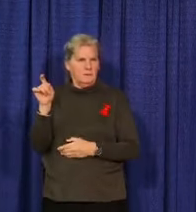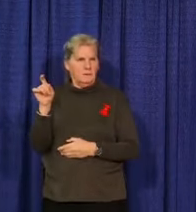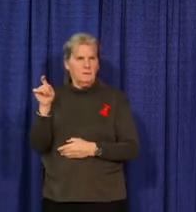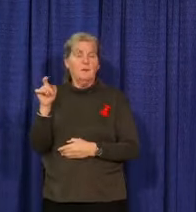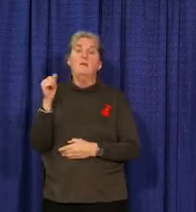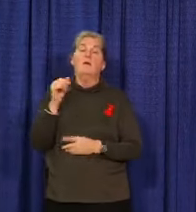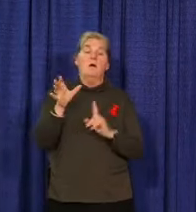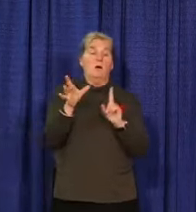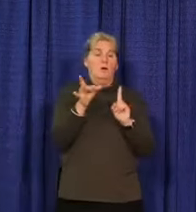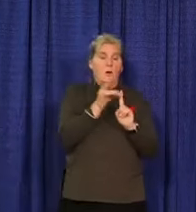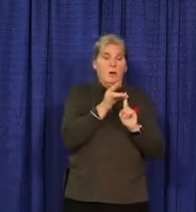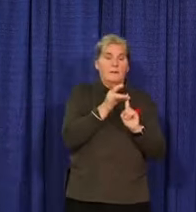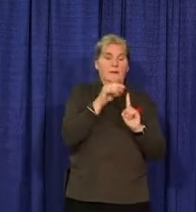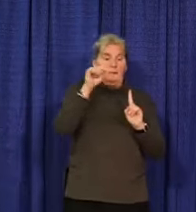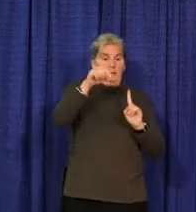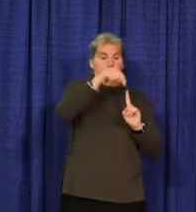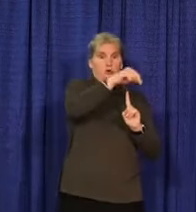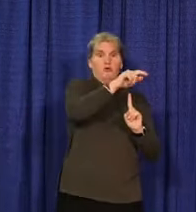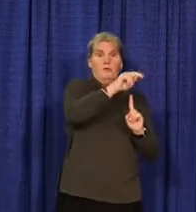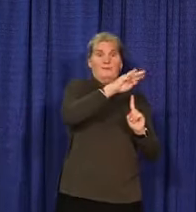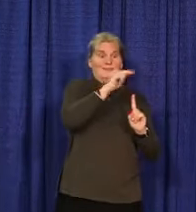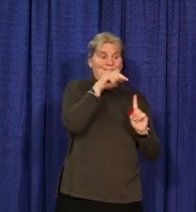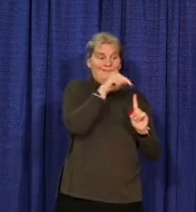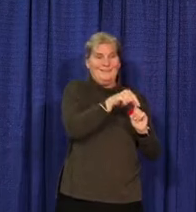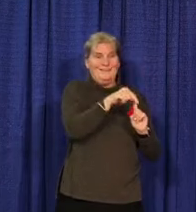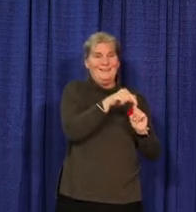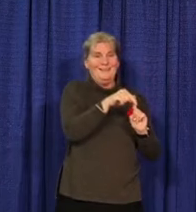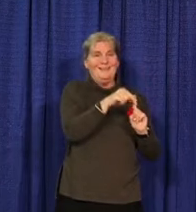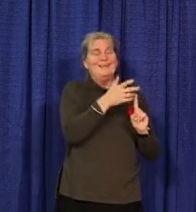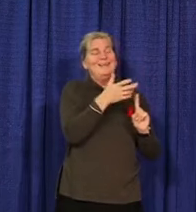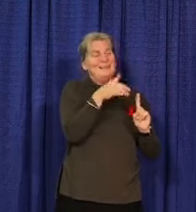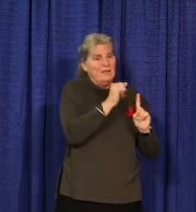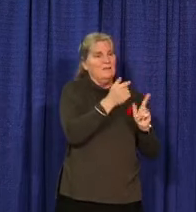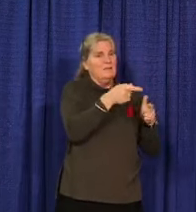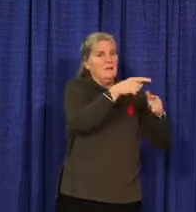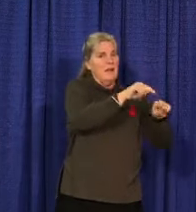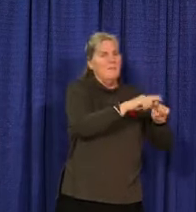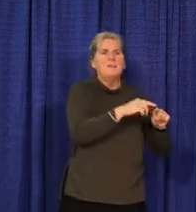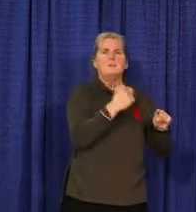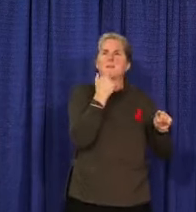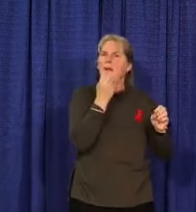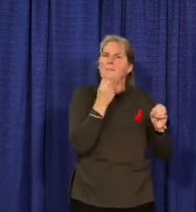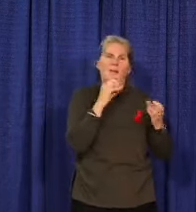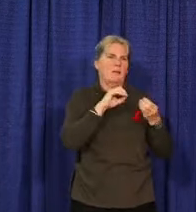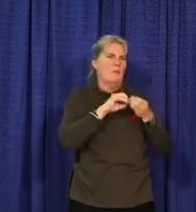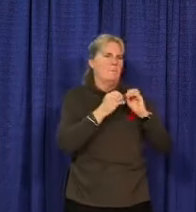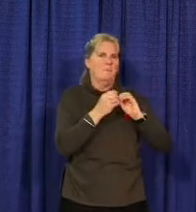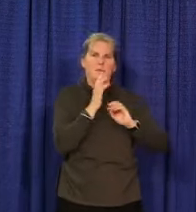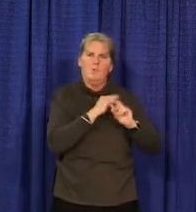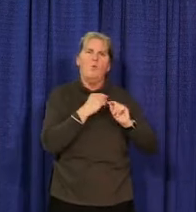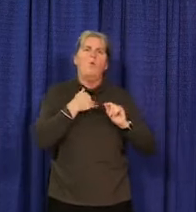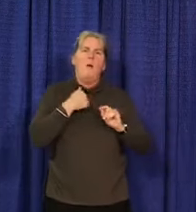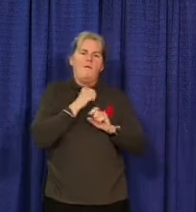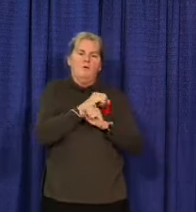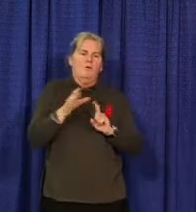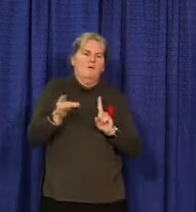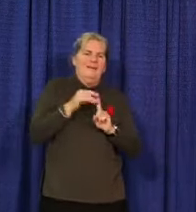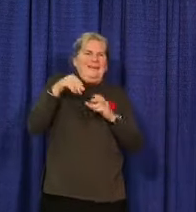While contact tracing continues, we are talking about a very small number of individuals who had COVID infection while in